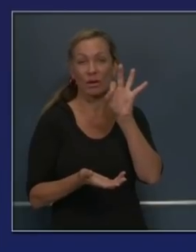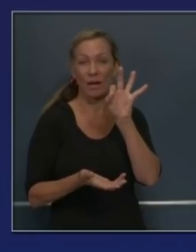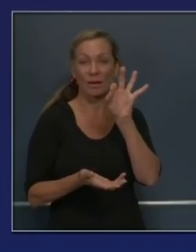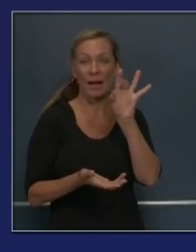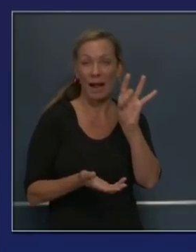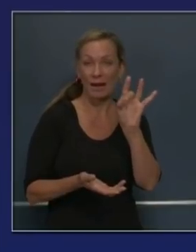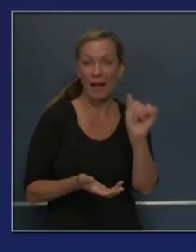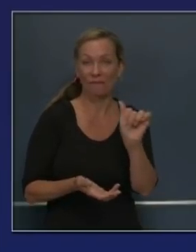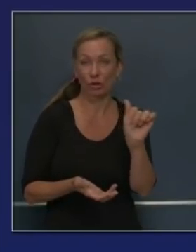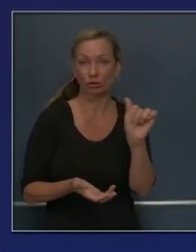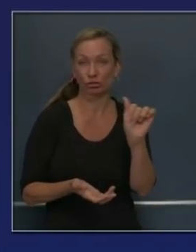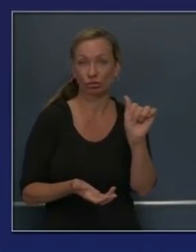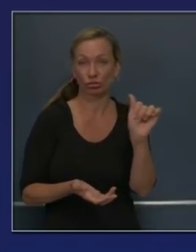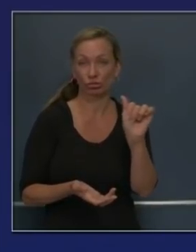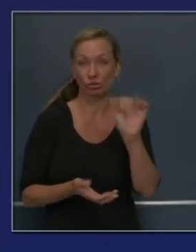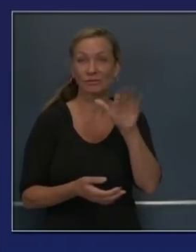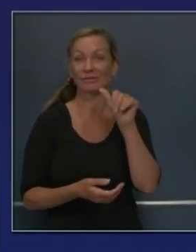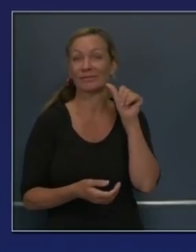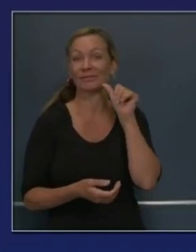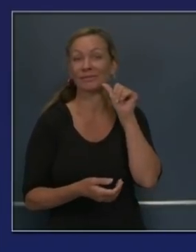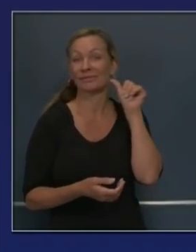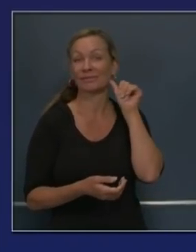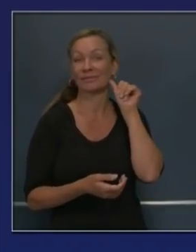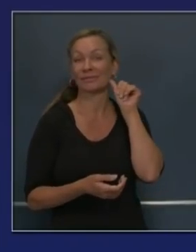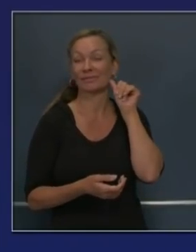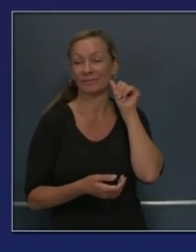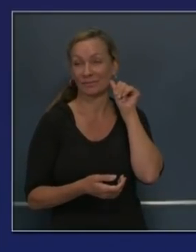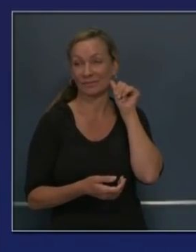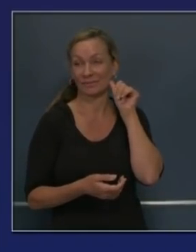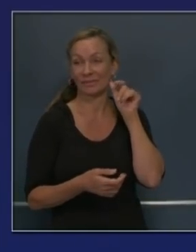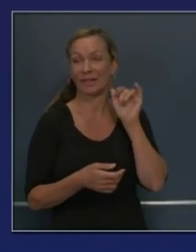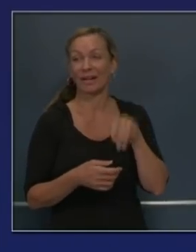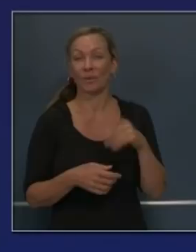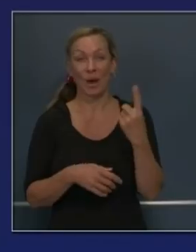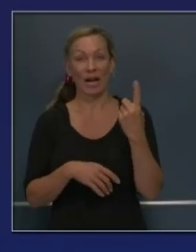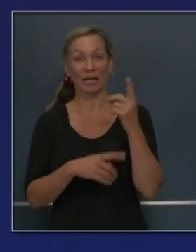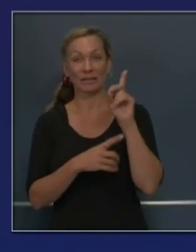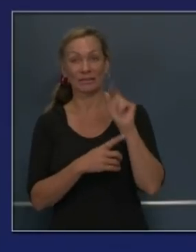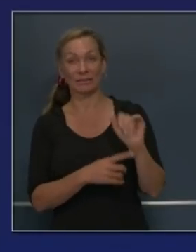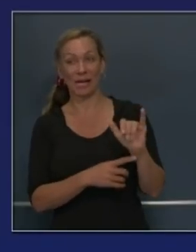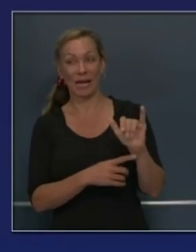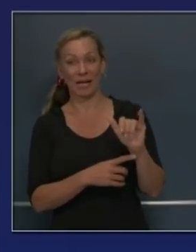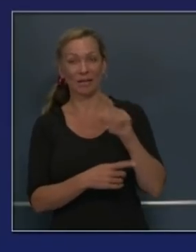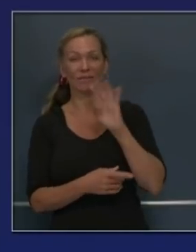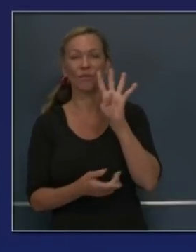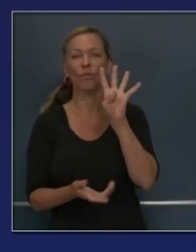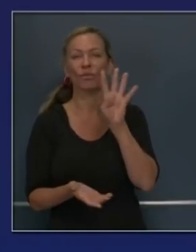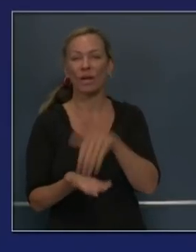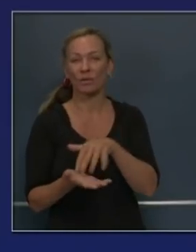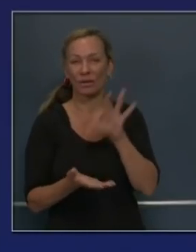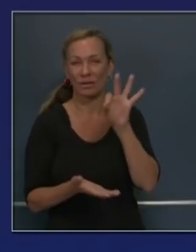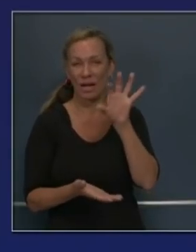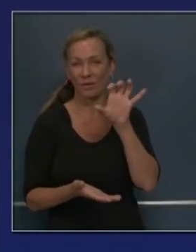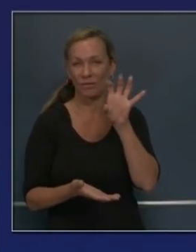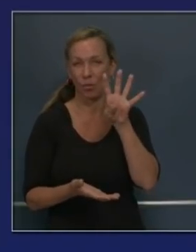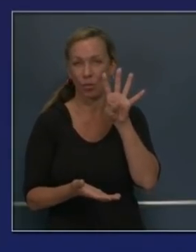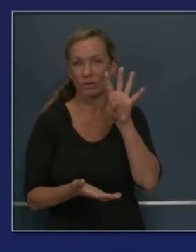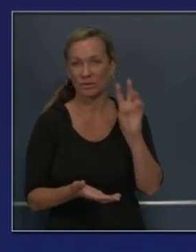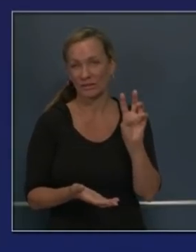CONTINUING TO TREND DOWNWARDS, 5798 IS THE SEVEN DAY AVERAGE OF TOTAL POSITIVE CASES,